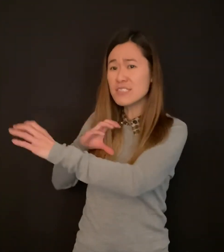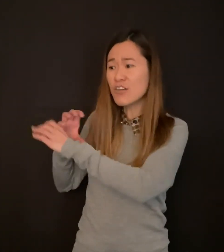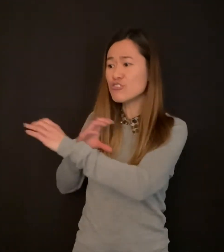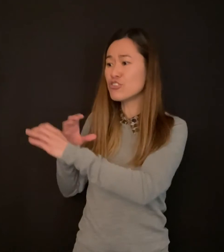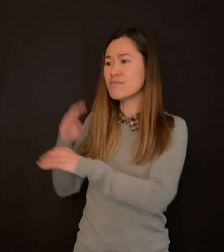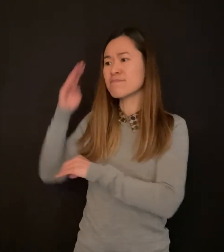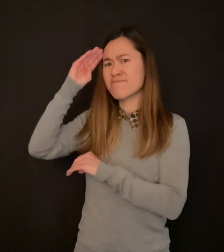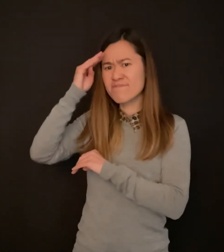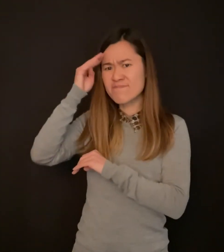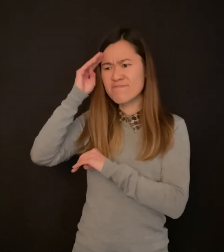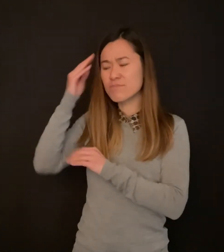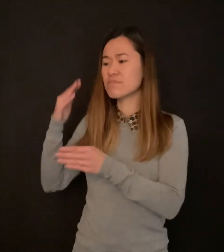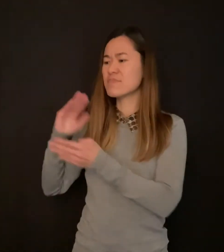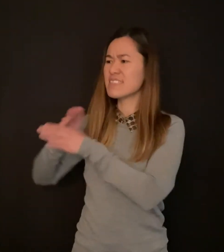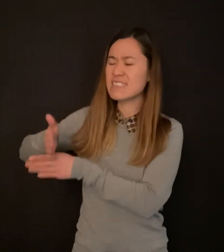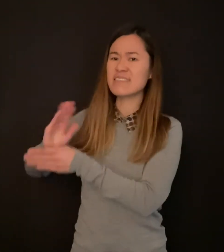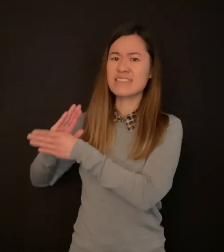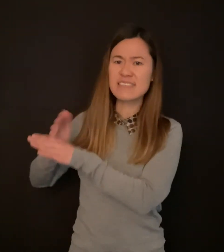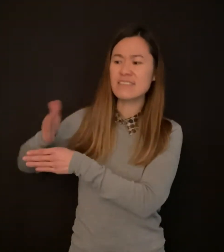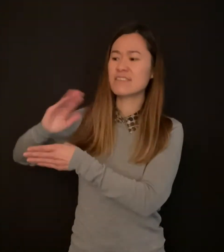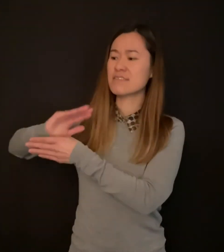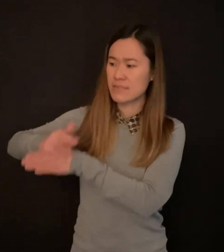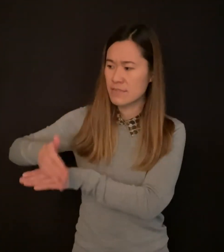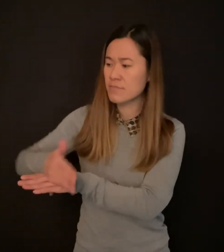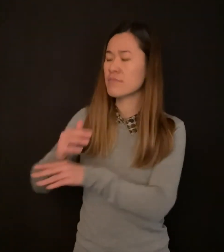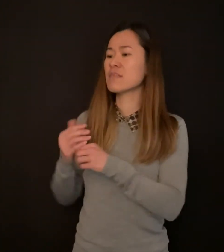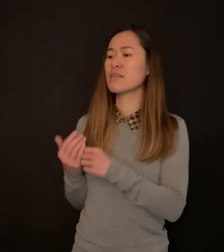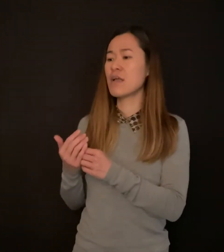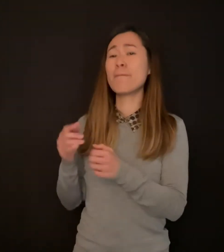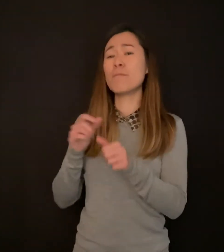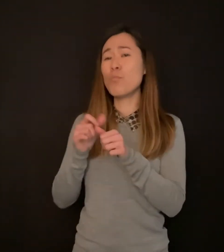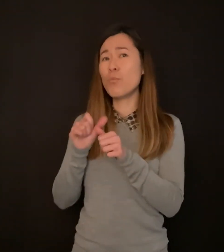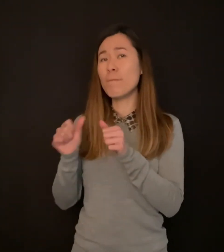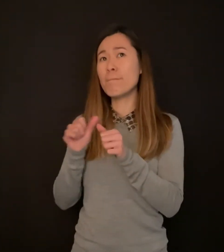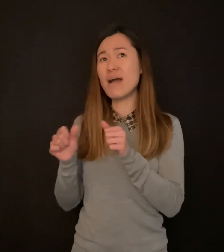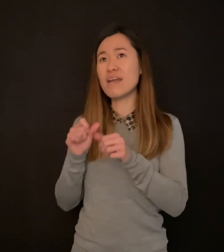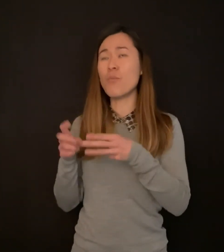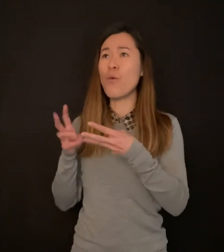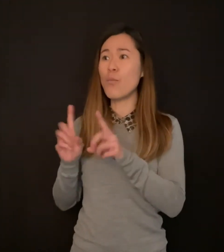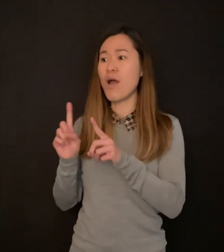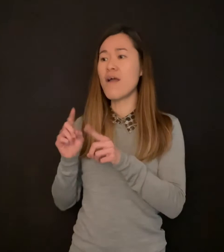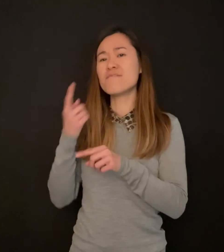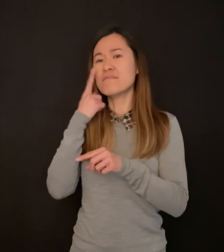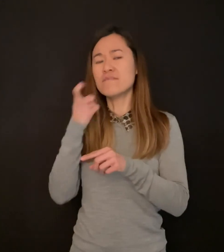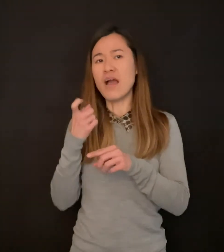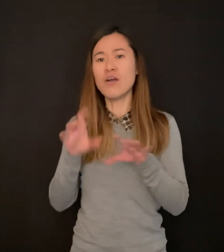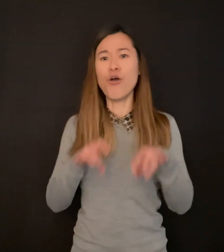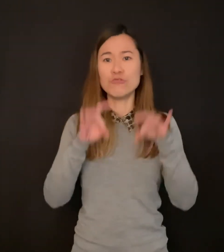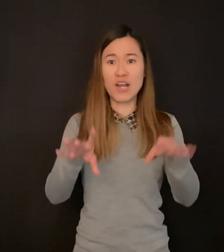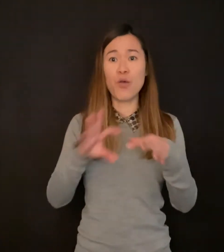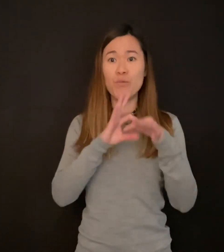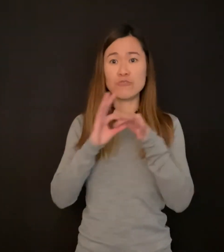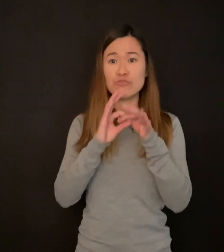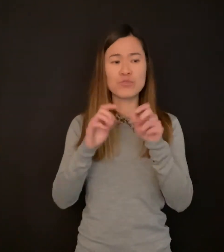But really divorce is not an embarrassing thing. Because it just happens.